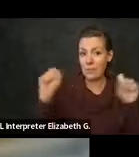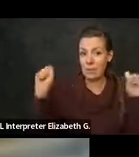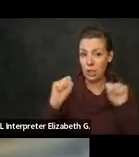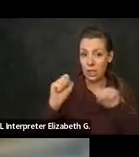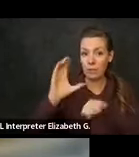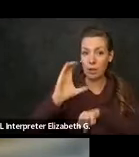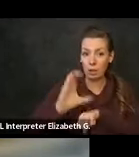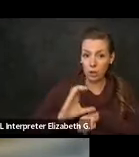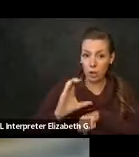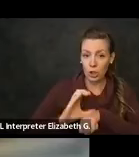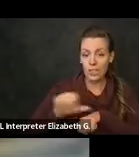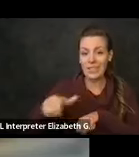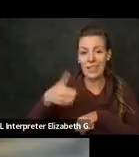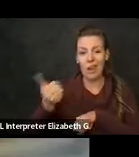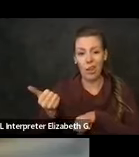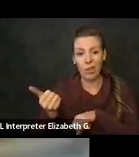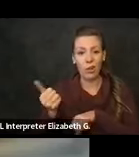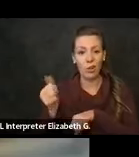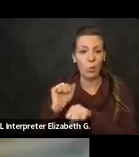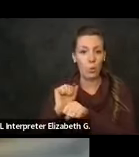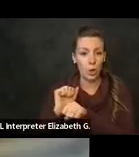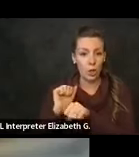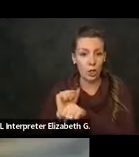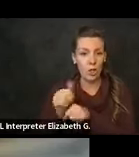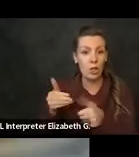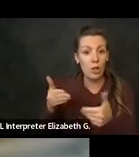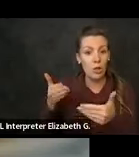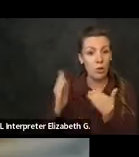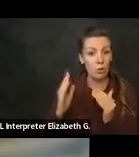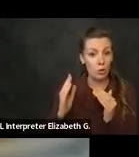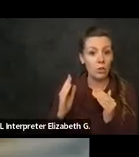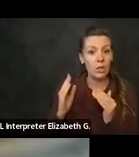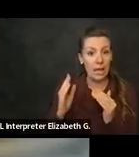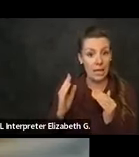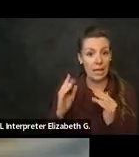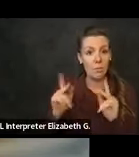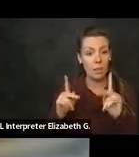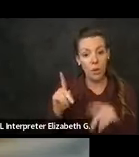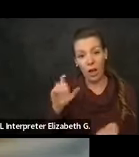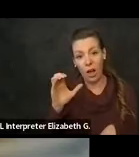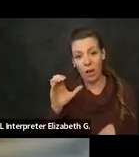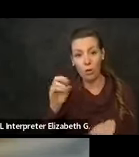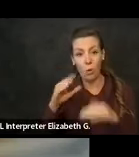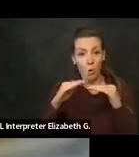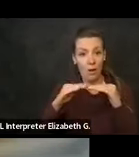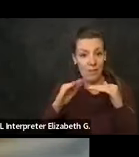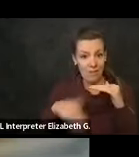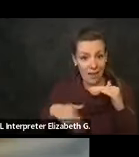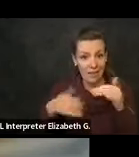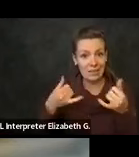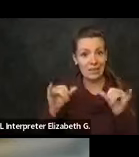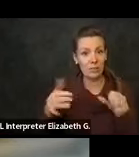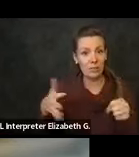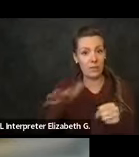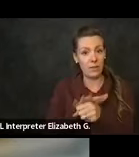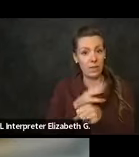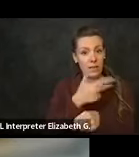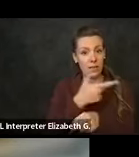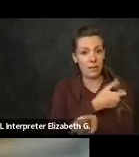organizations to let stable cohorts of 100 or fewer people to be fully vaccinated.